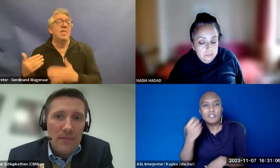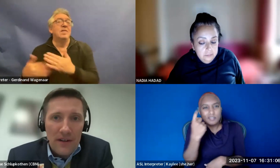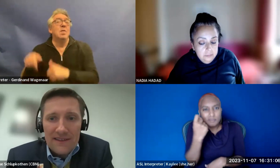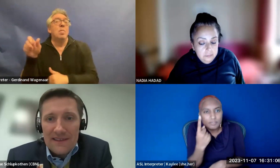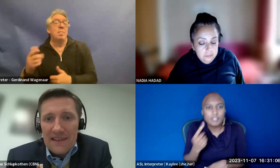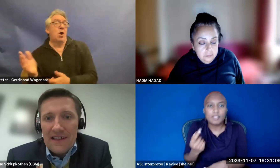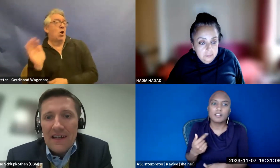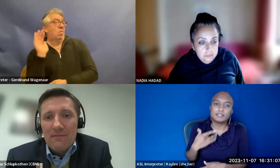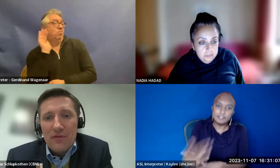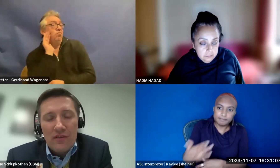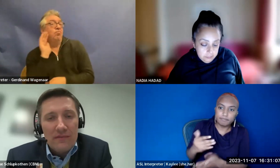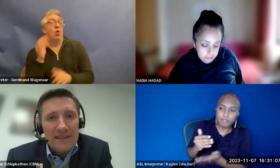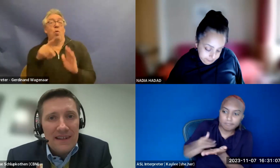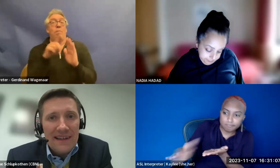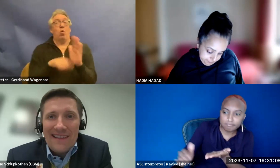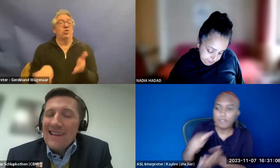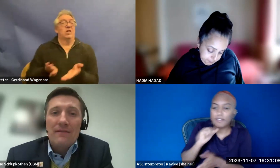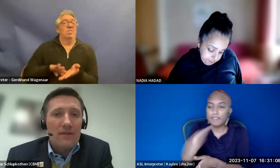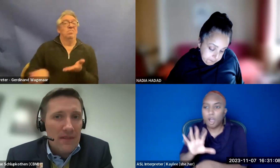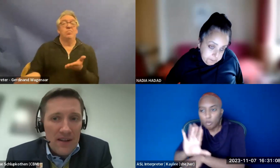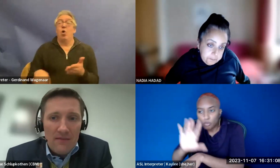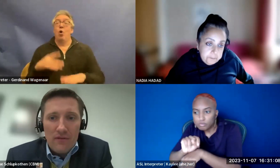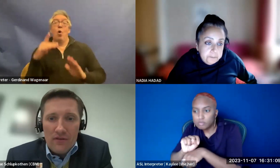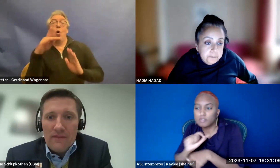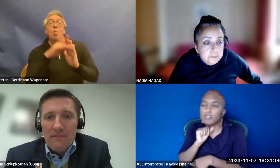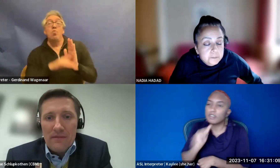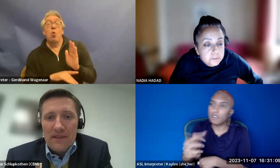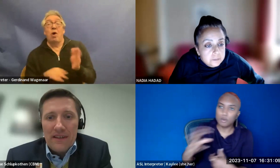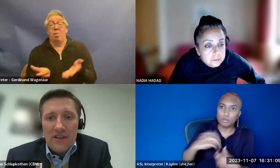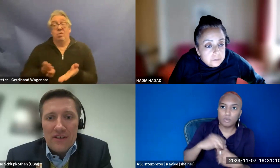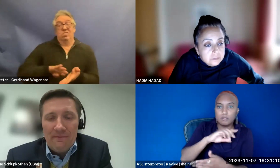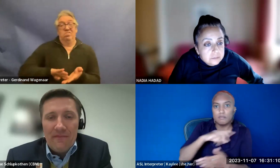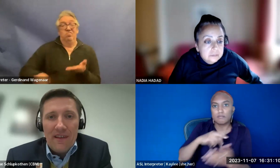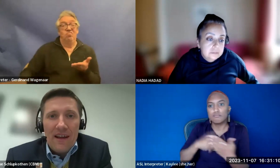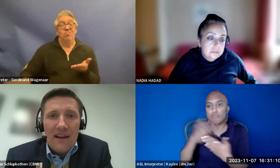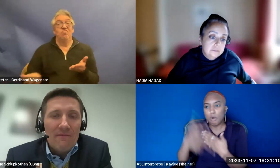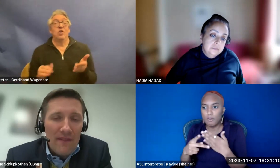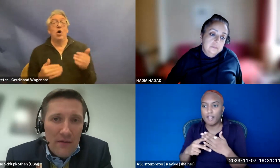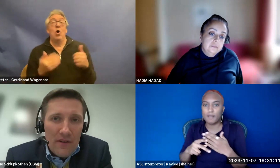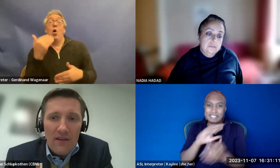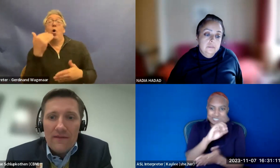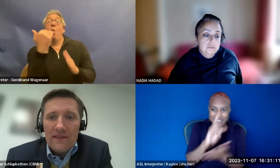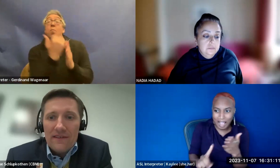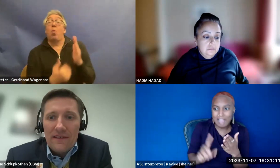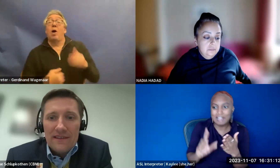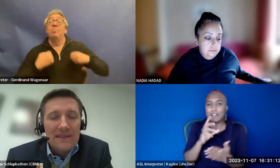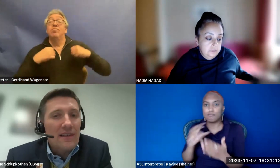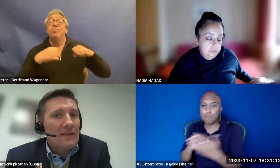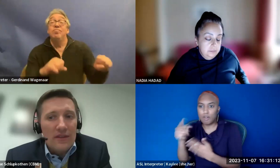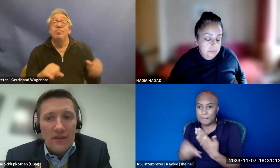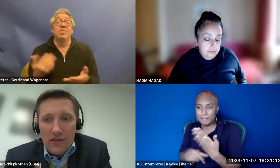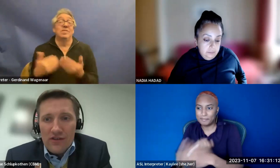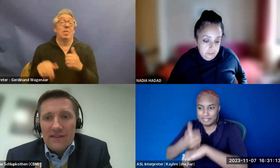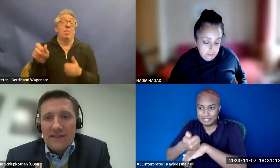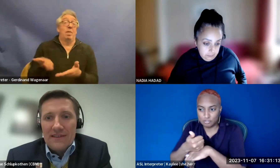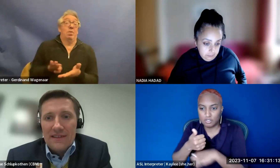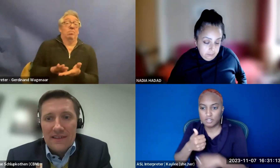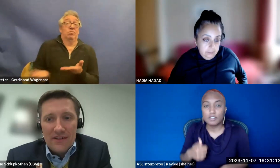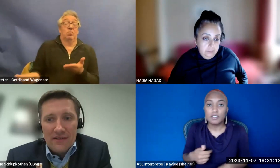policy and program design, and program implementation. Very often this is not a conscious decision.